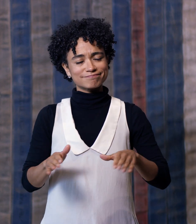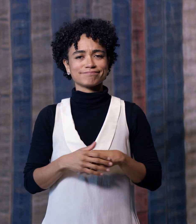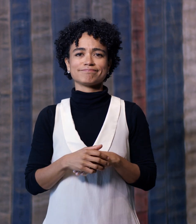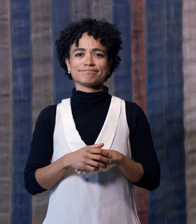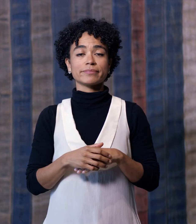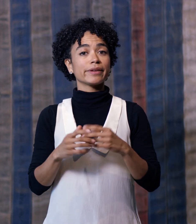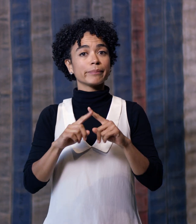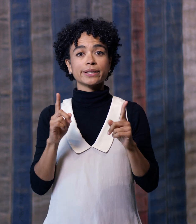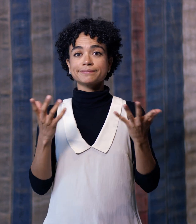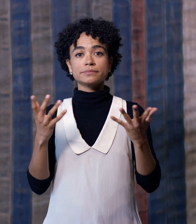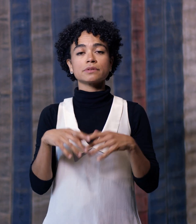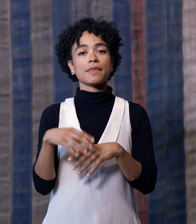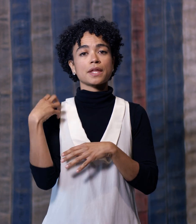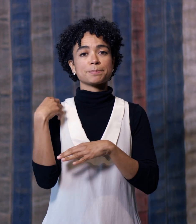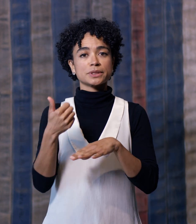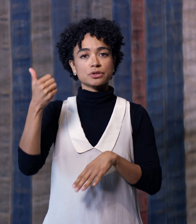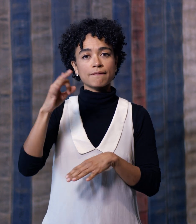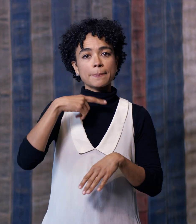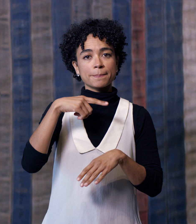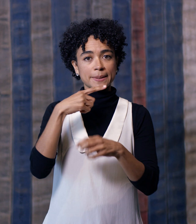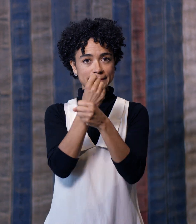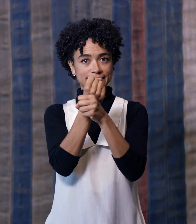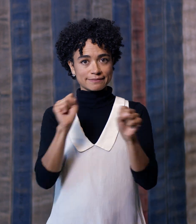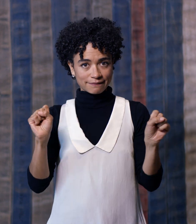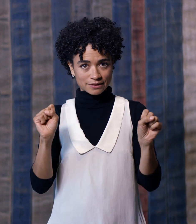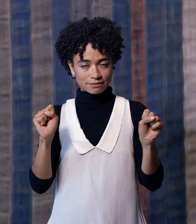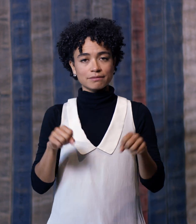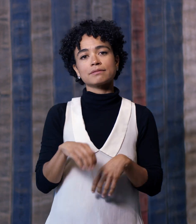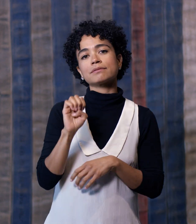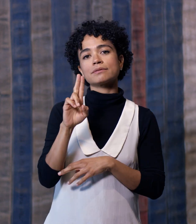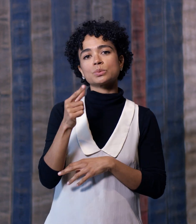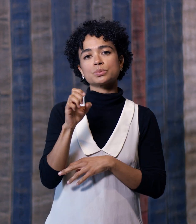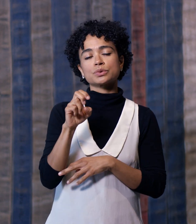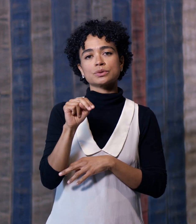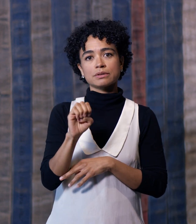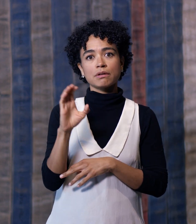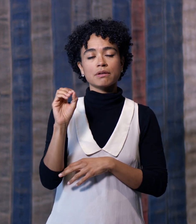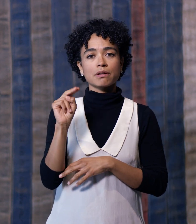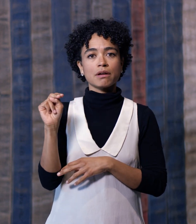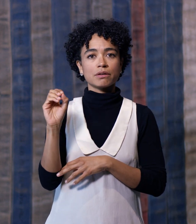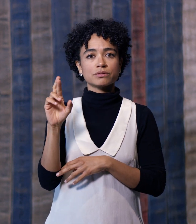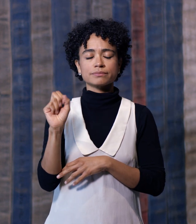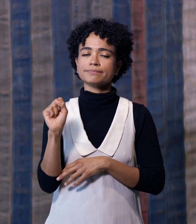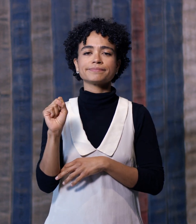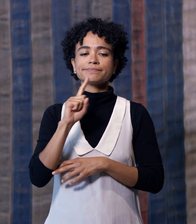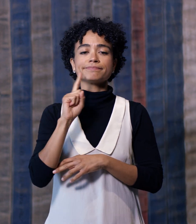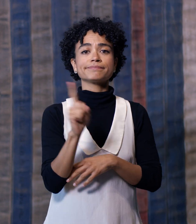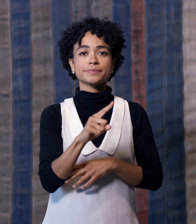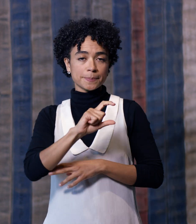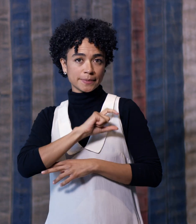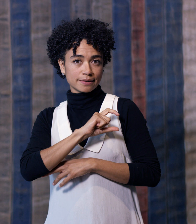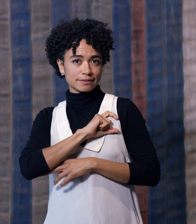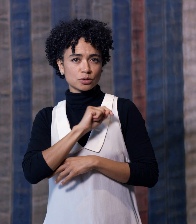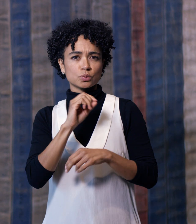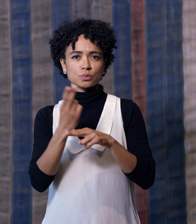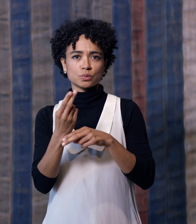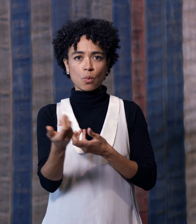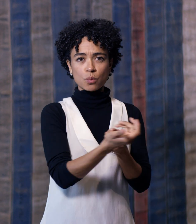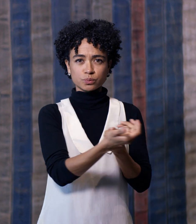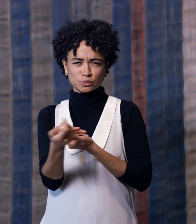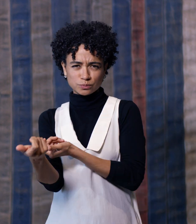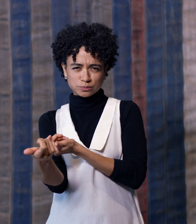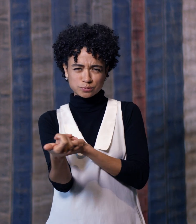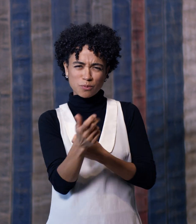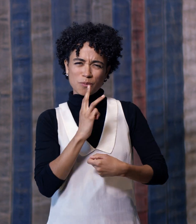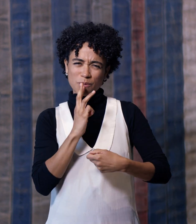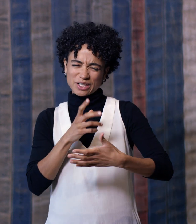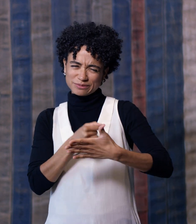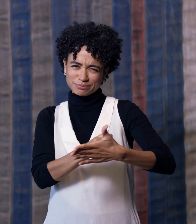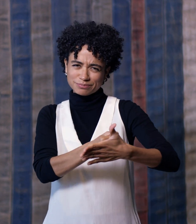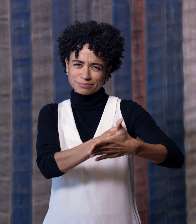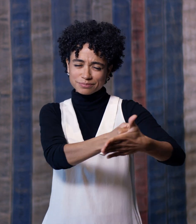But the commissioner of public safety, Eugene Connor, ordered the police to use fire hoses to spray the crowd with water